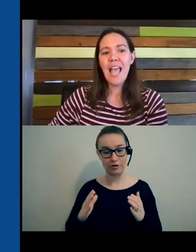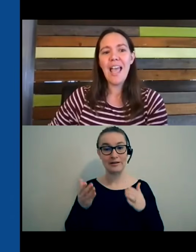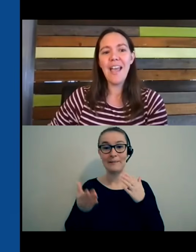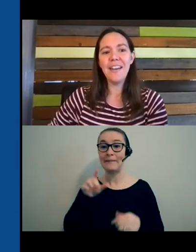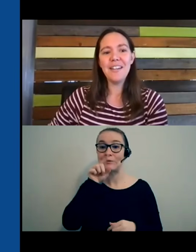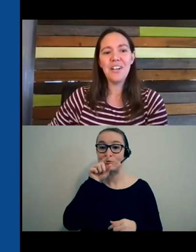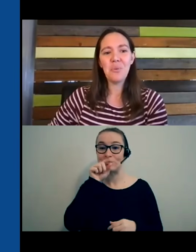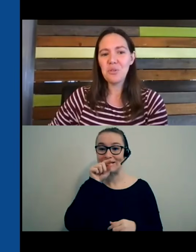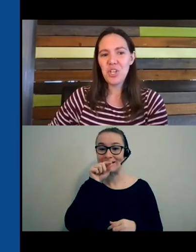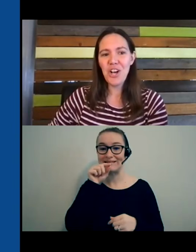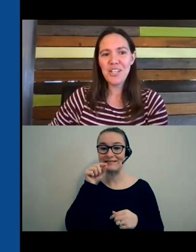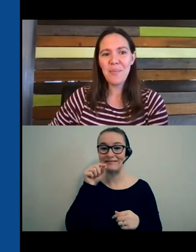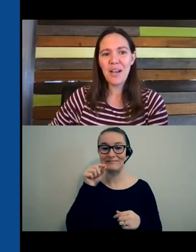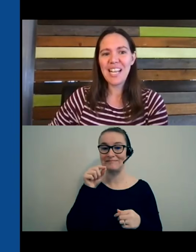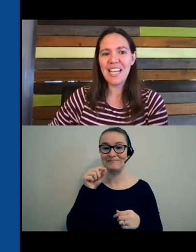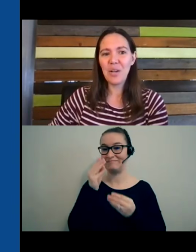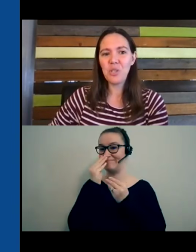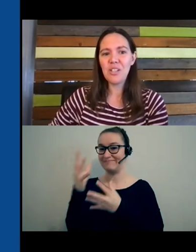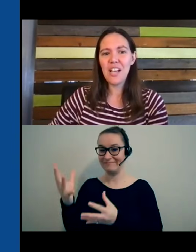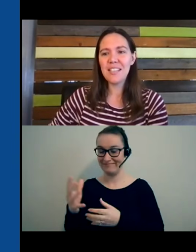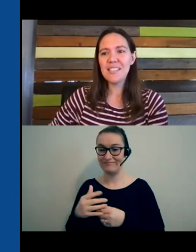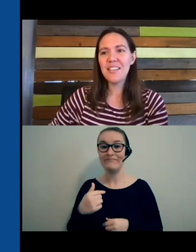And we were talking about it and I realized